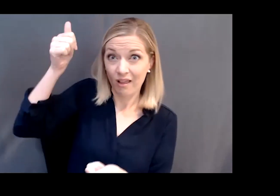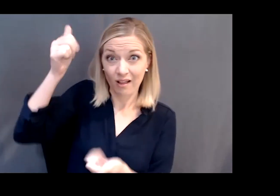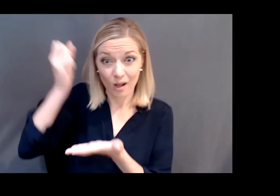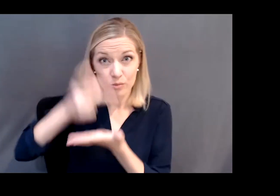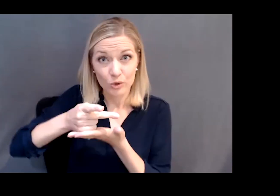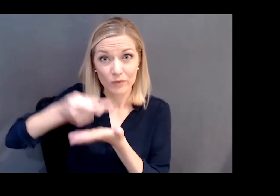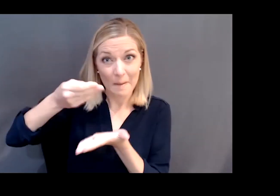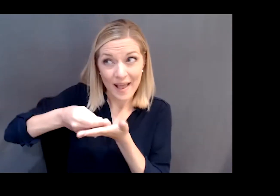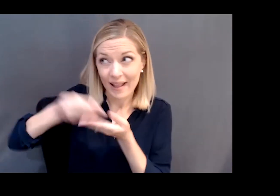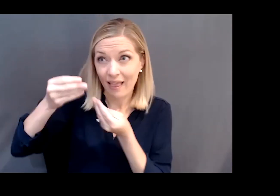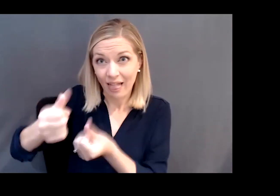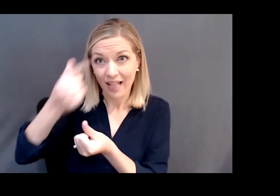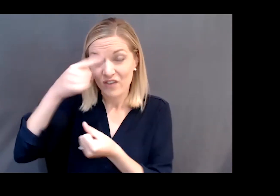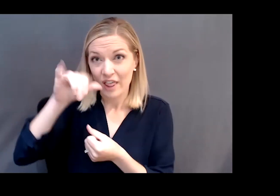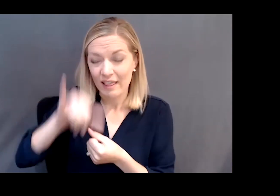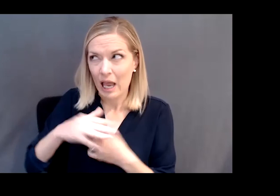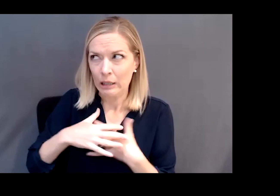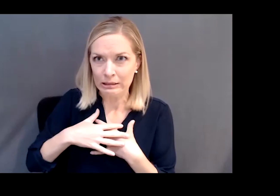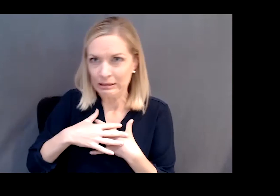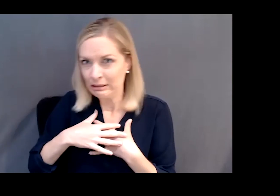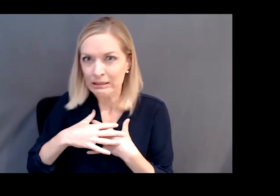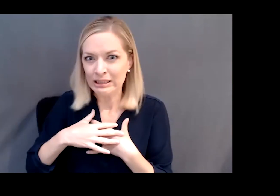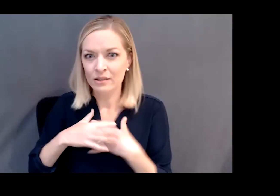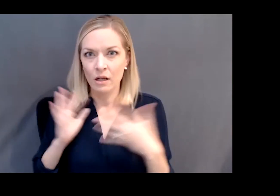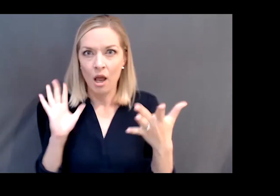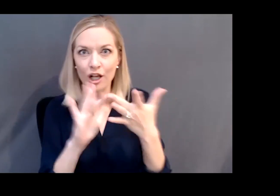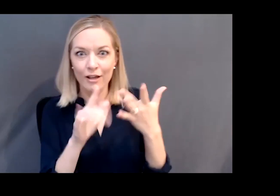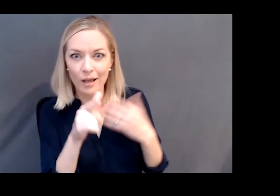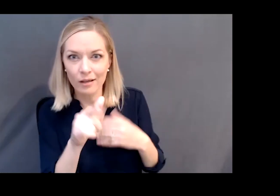that, but I didn't know if our administrators would approve the funding needed.